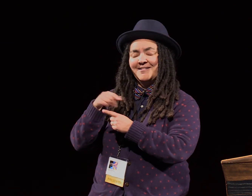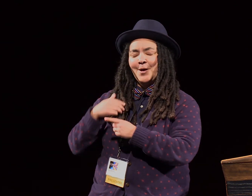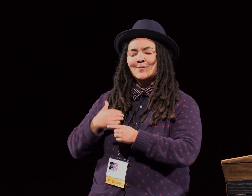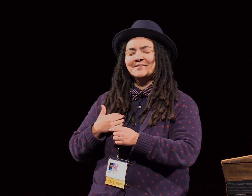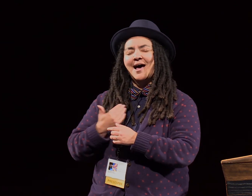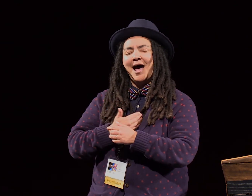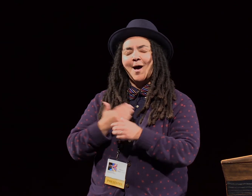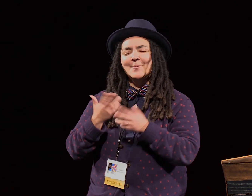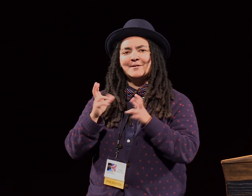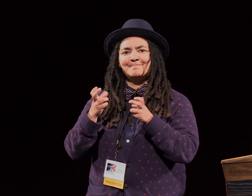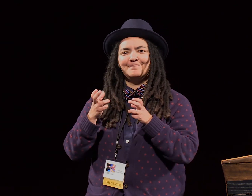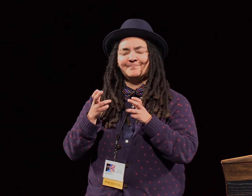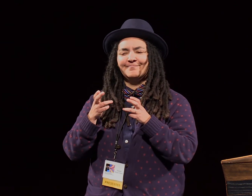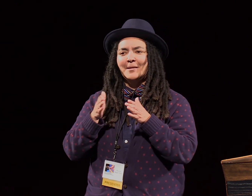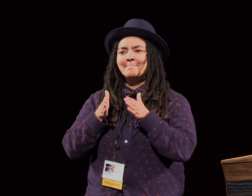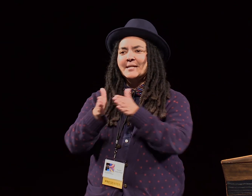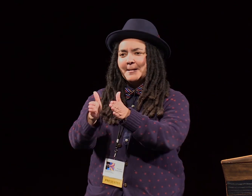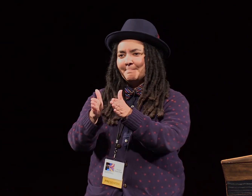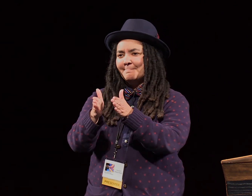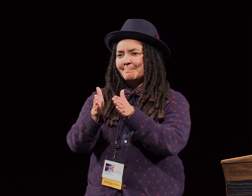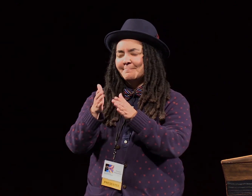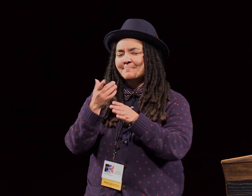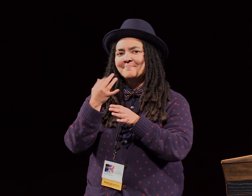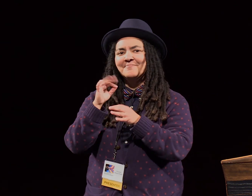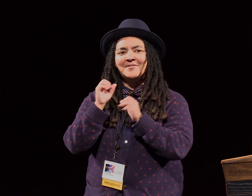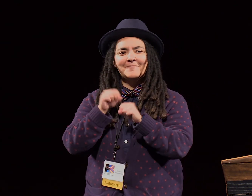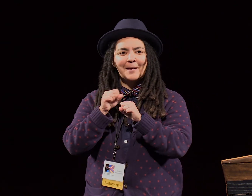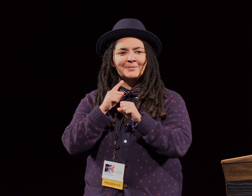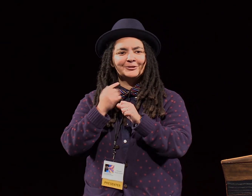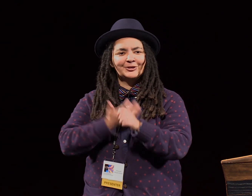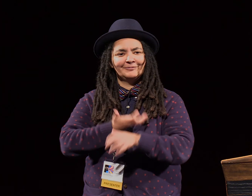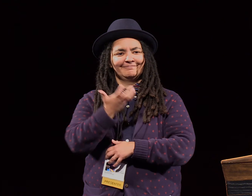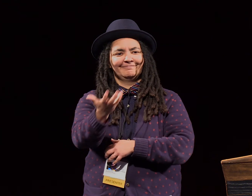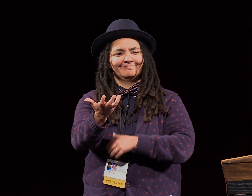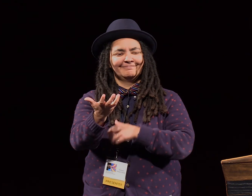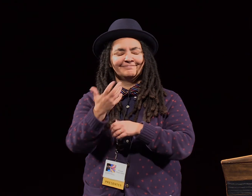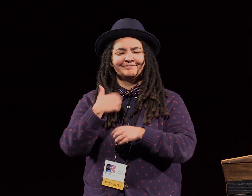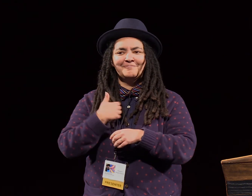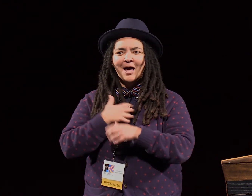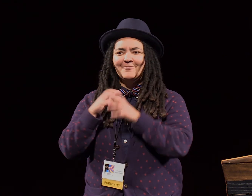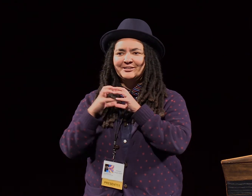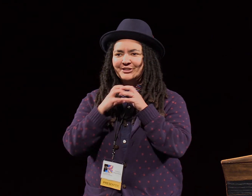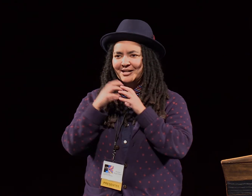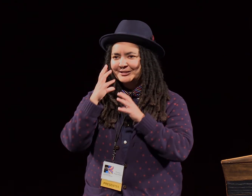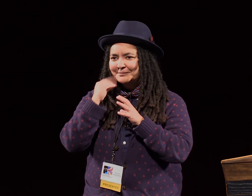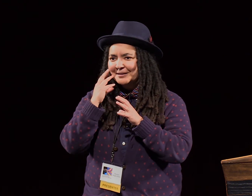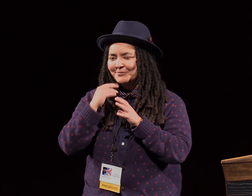I've noticed that the rengas, they've given me a path to express my experience,